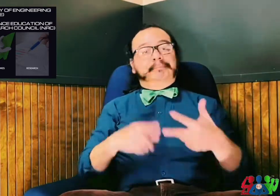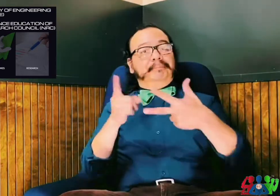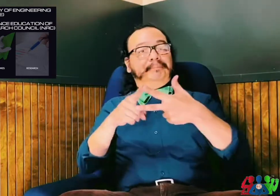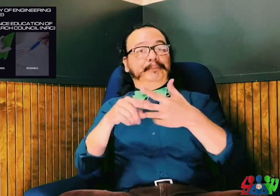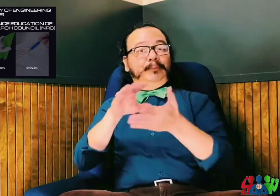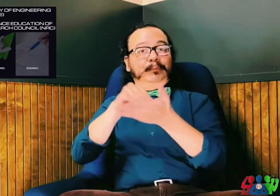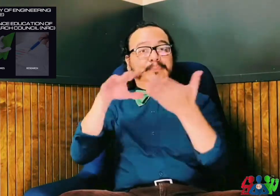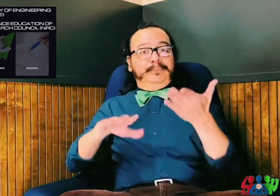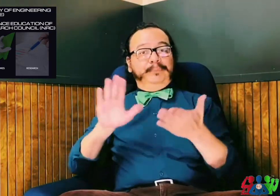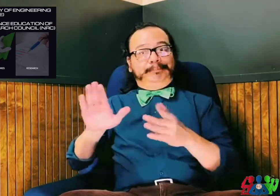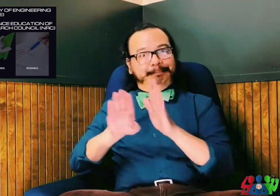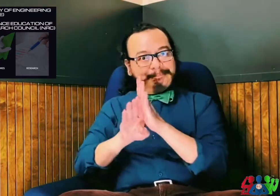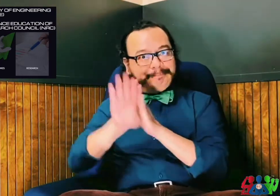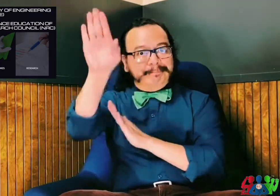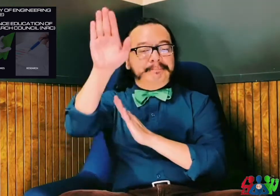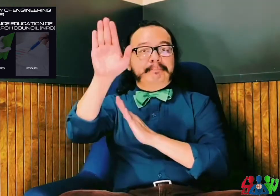Outcomes: Students' outcomes.